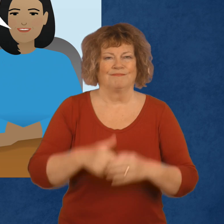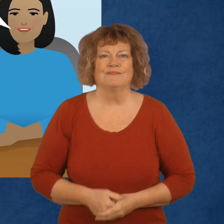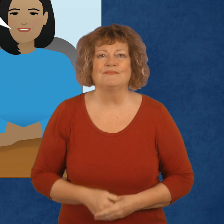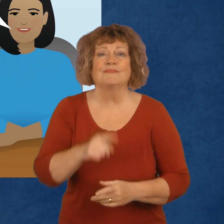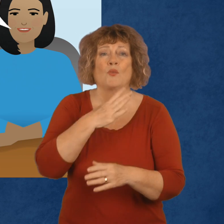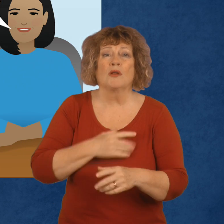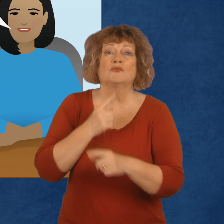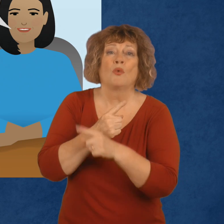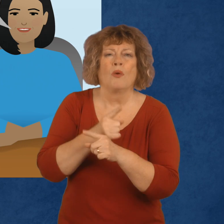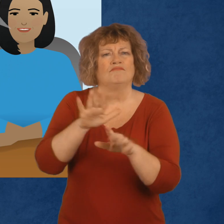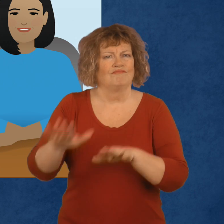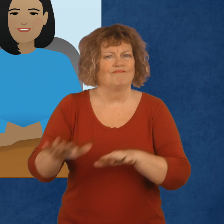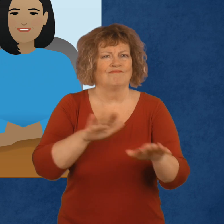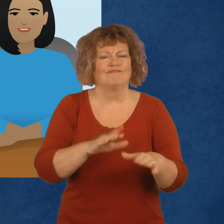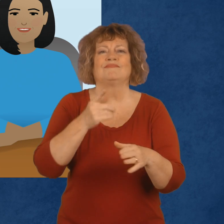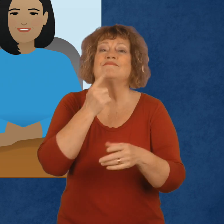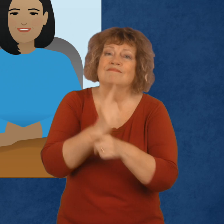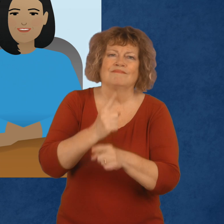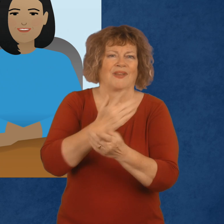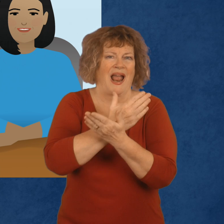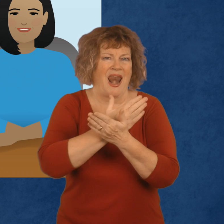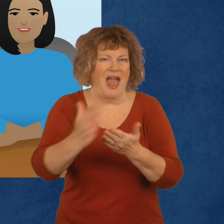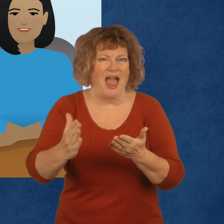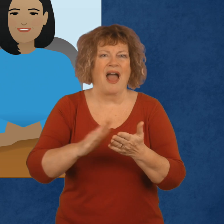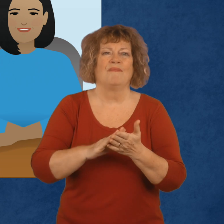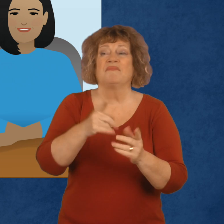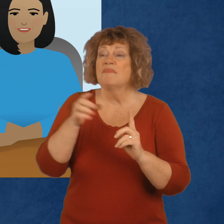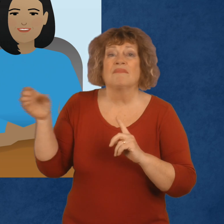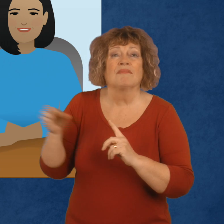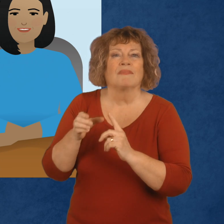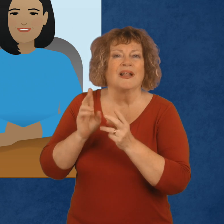stop and give them time to tell everyone what you have said.